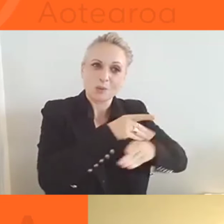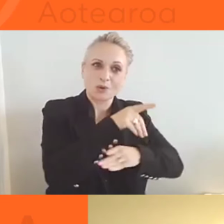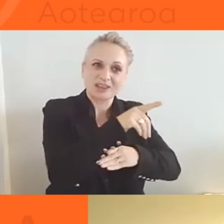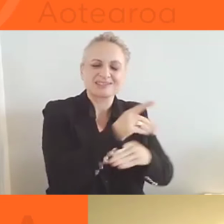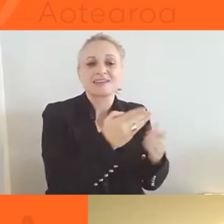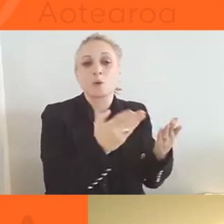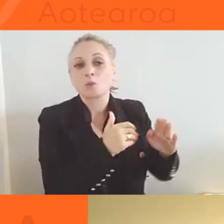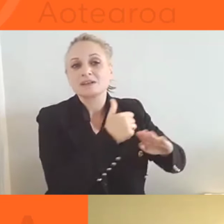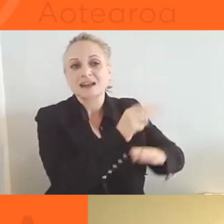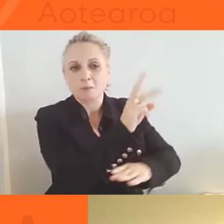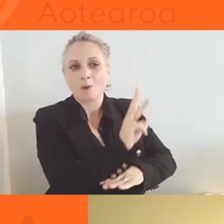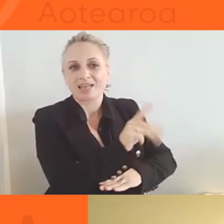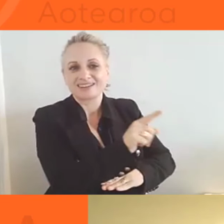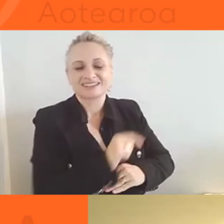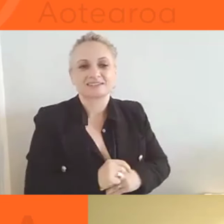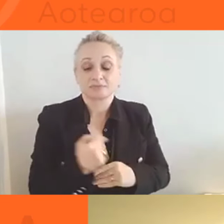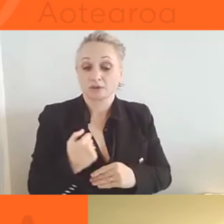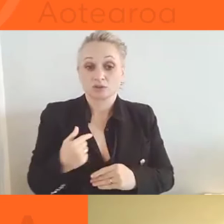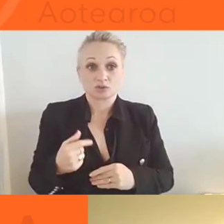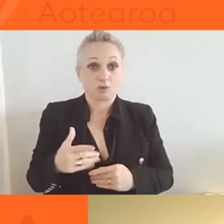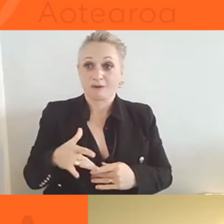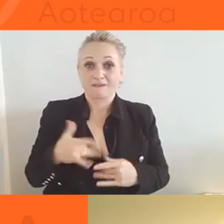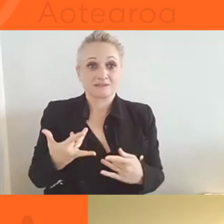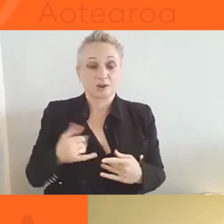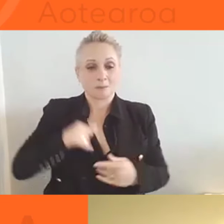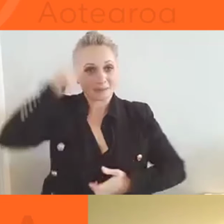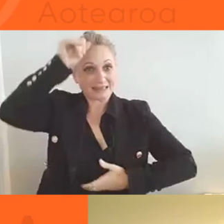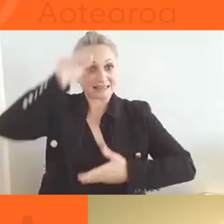when I'm talking. I've got experience in both, so obviously I think they're